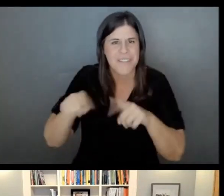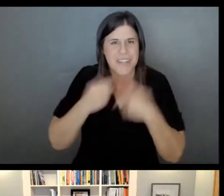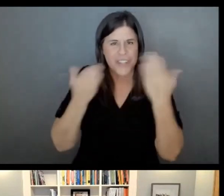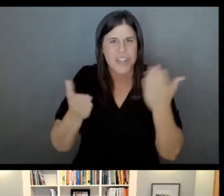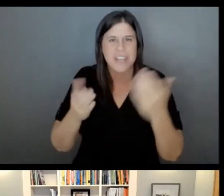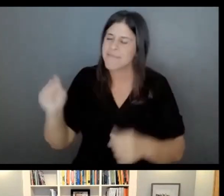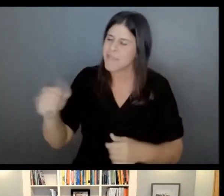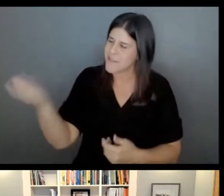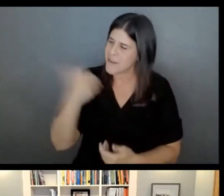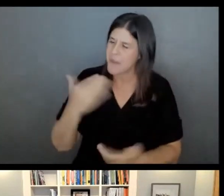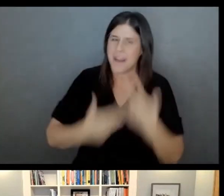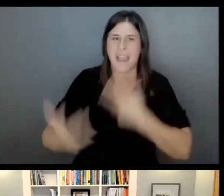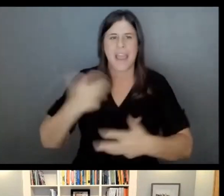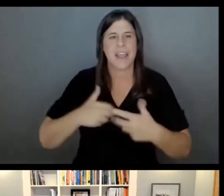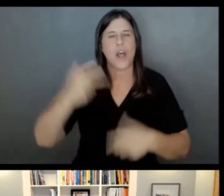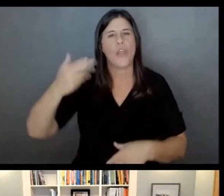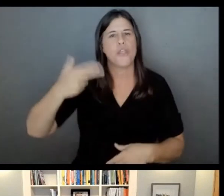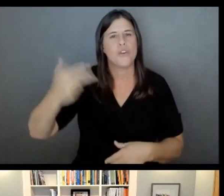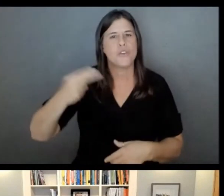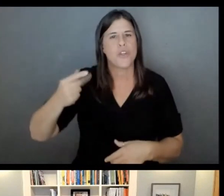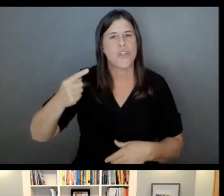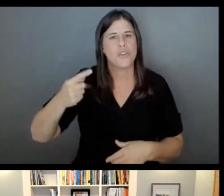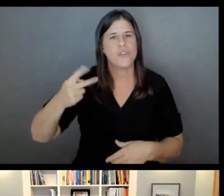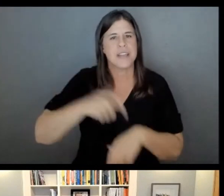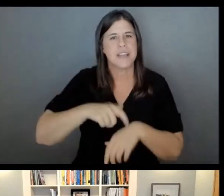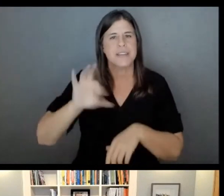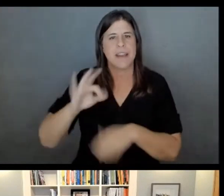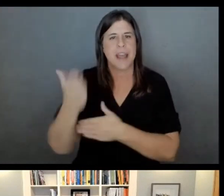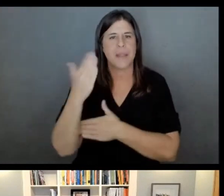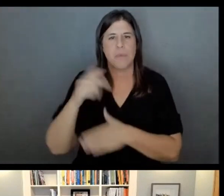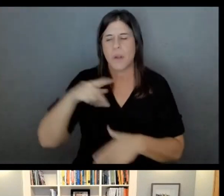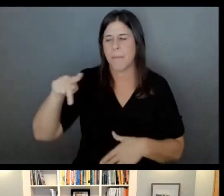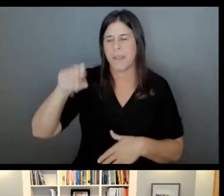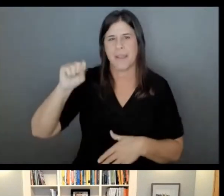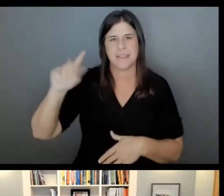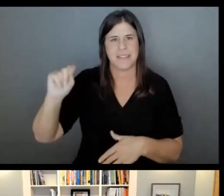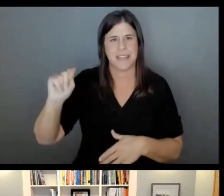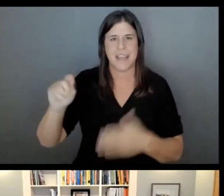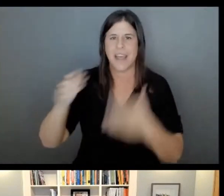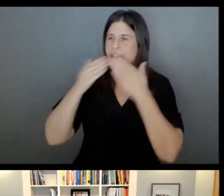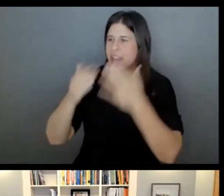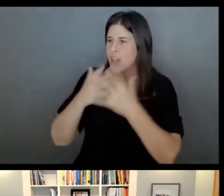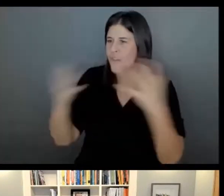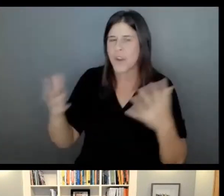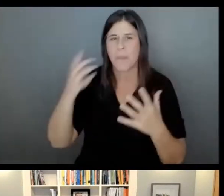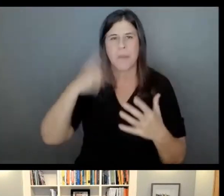It's on Thursdays at 9:00 a.m. Pacific. Thank you very much for showing off Karpenter